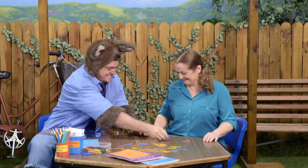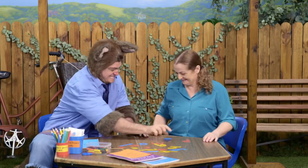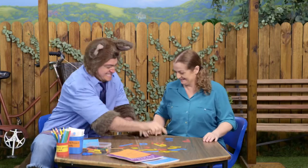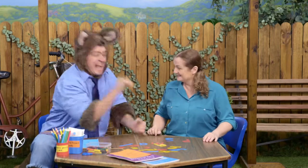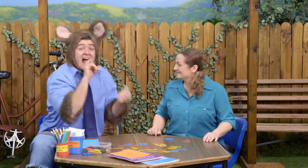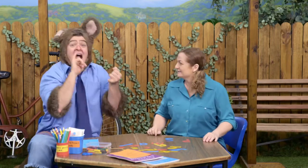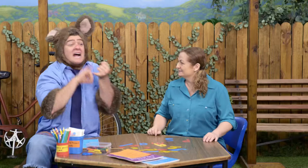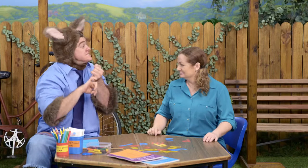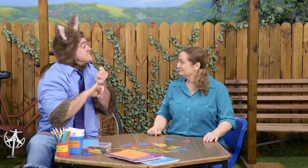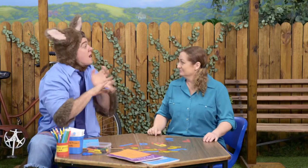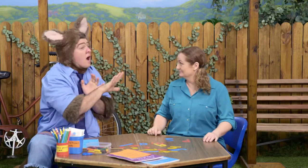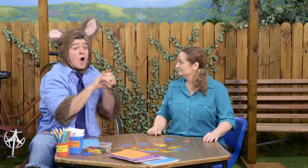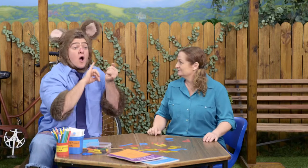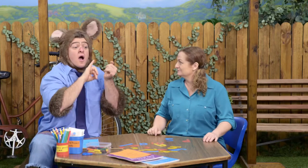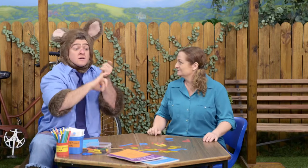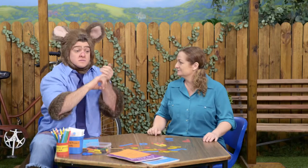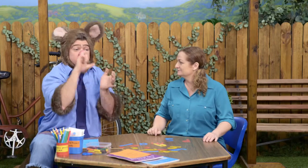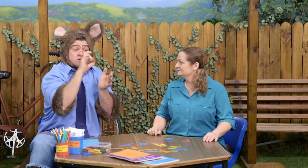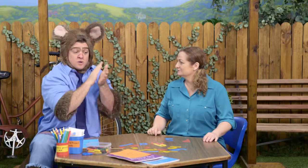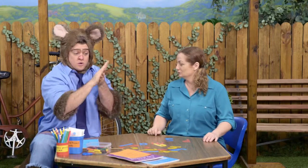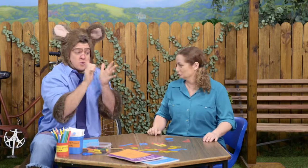That's S. S for school.